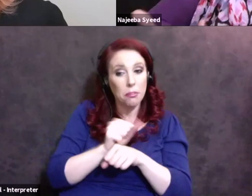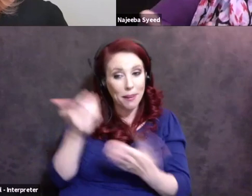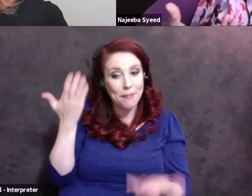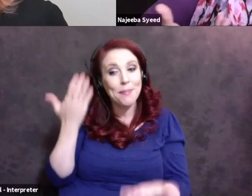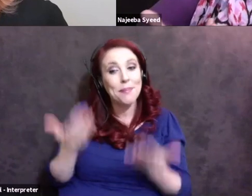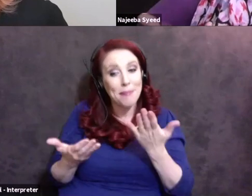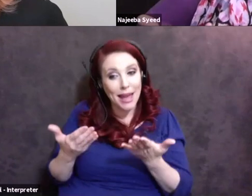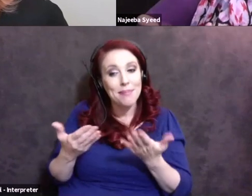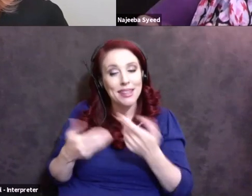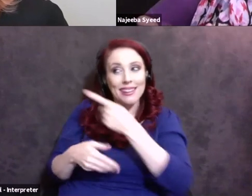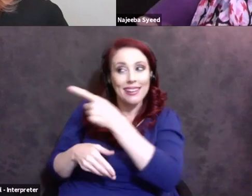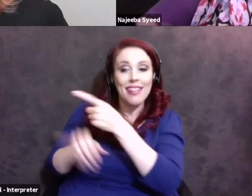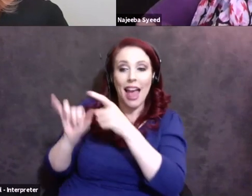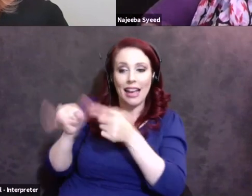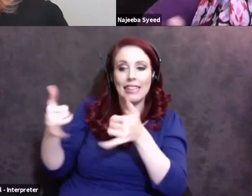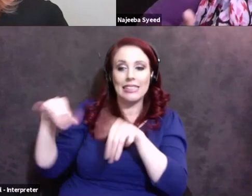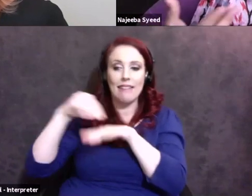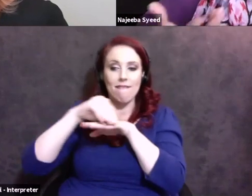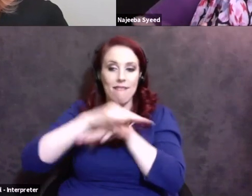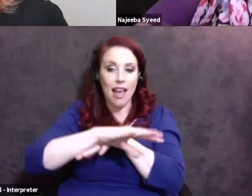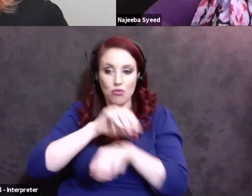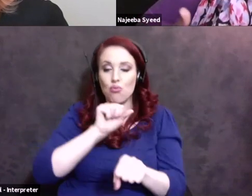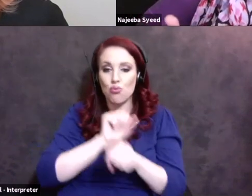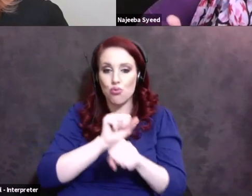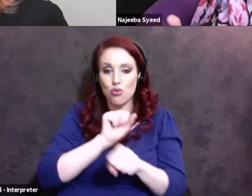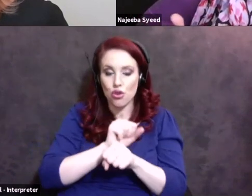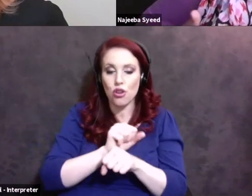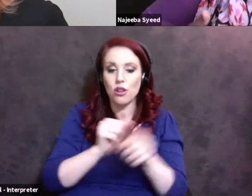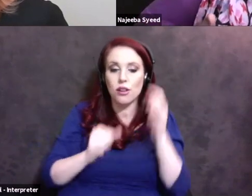in which these realities intersect.